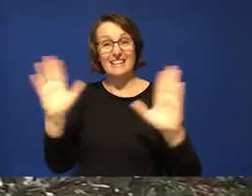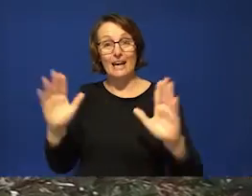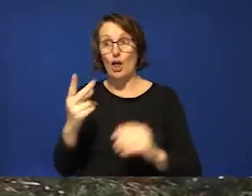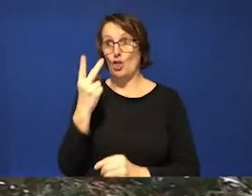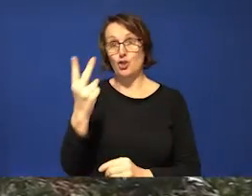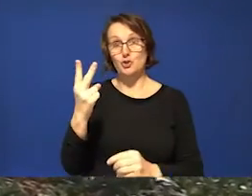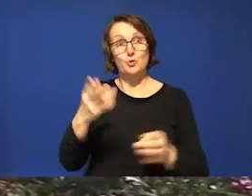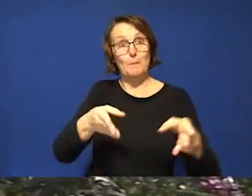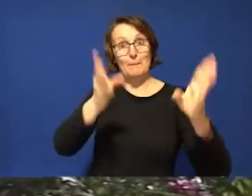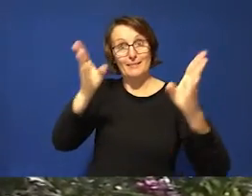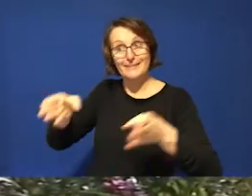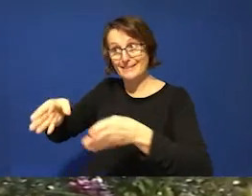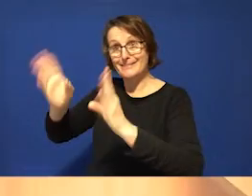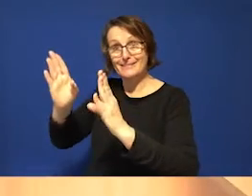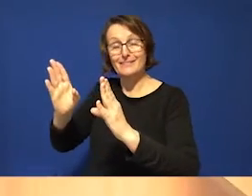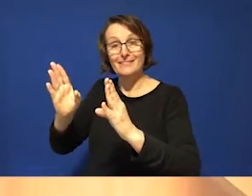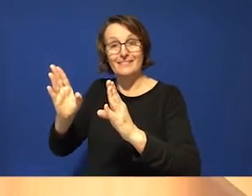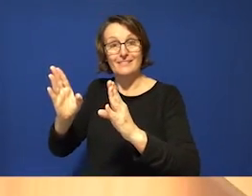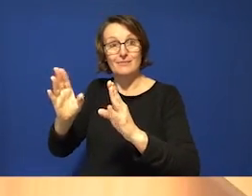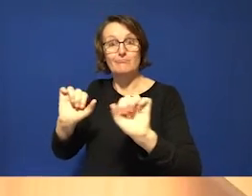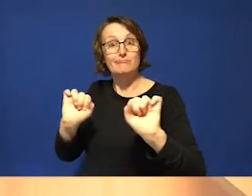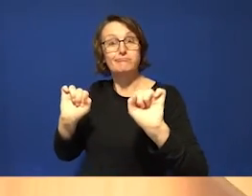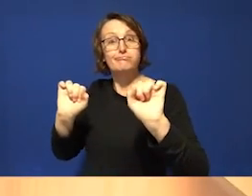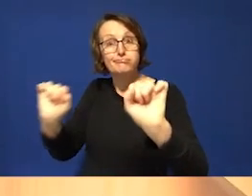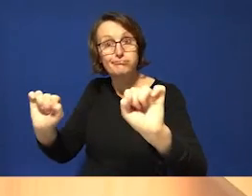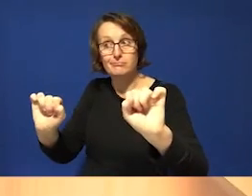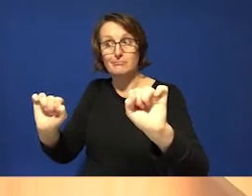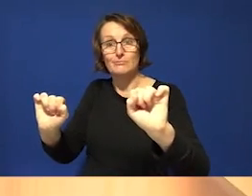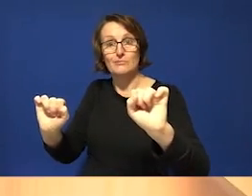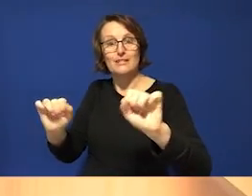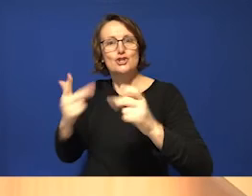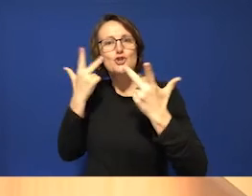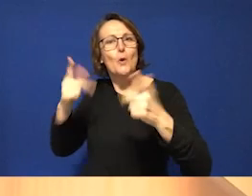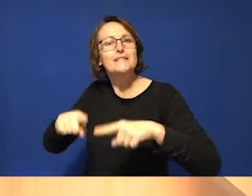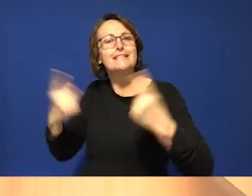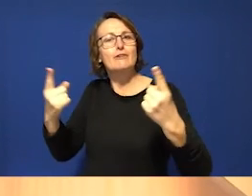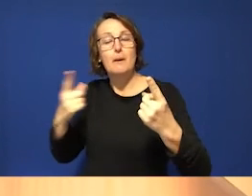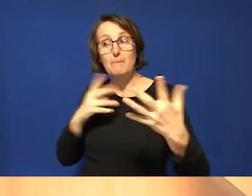whilst they're very extreme in their expression, actually do work together quite well.